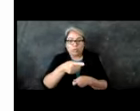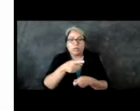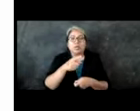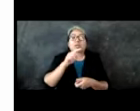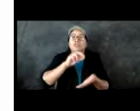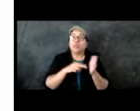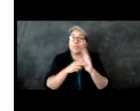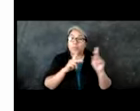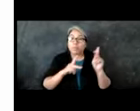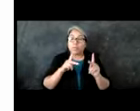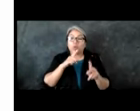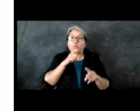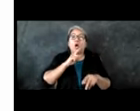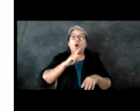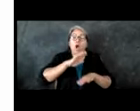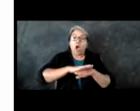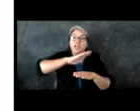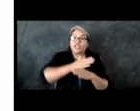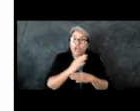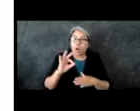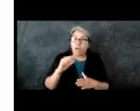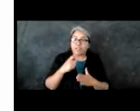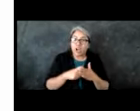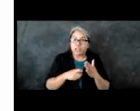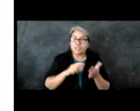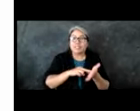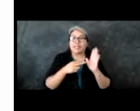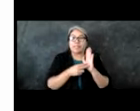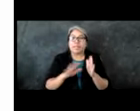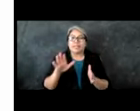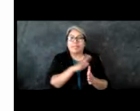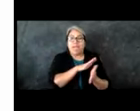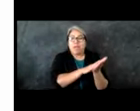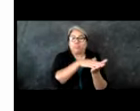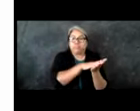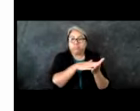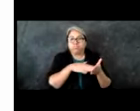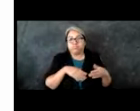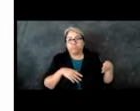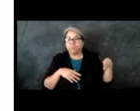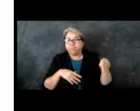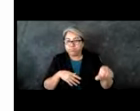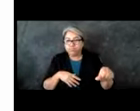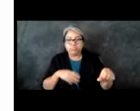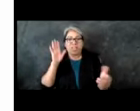this bill aimed to reform that program and make it so that